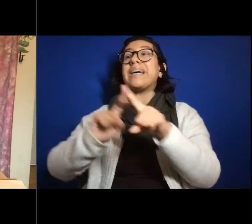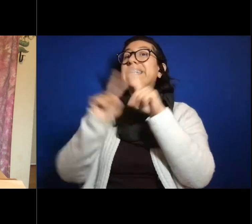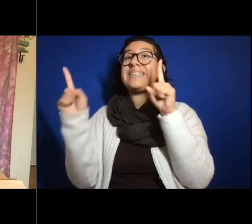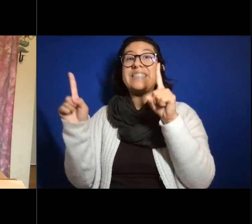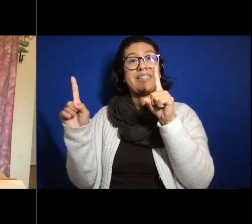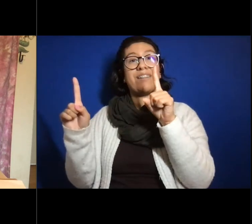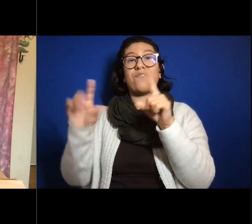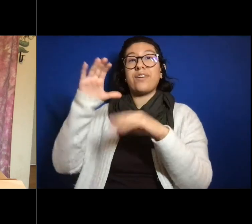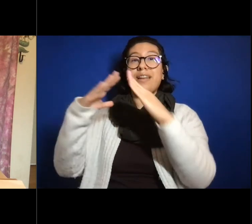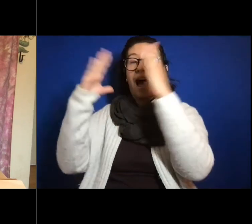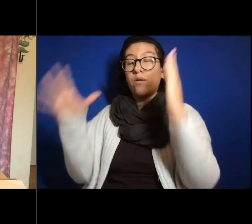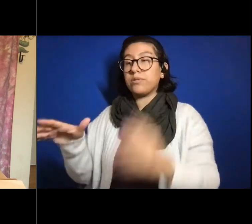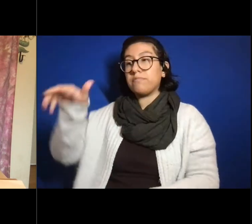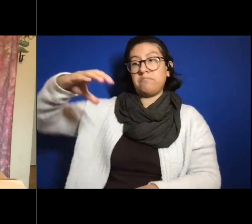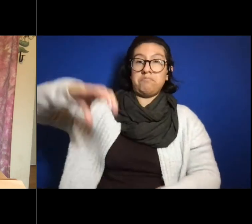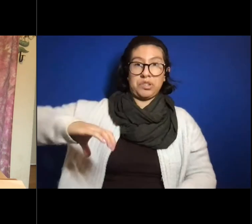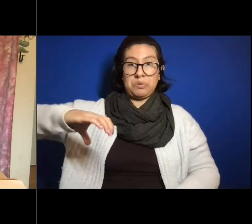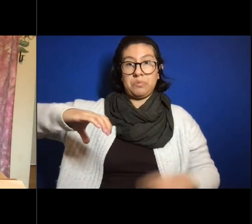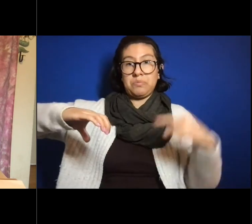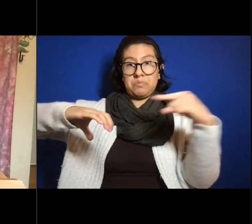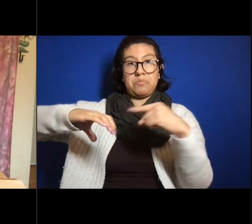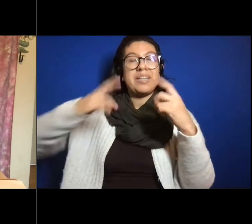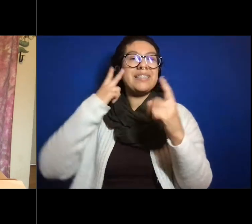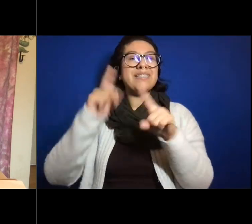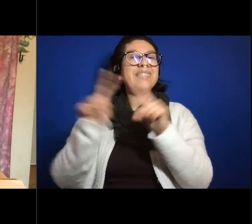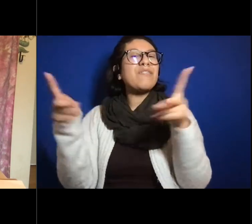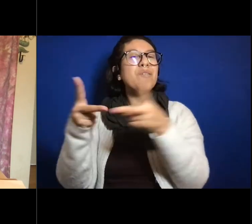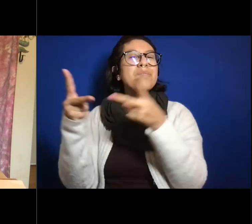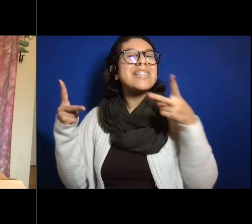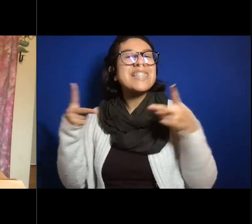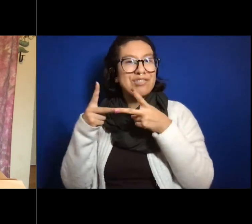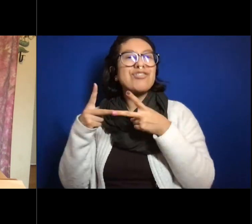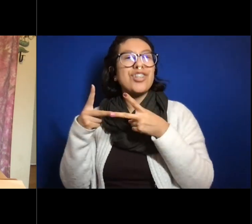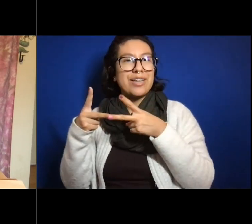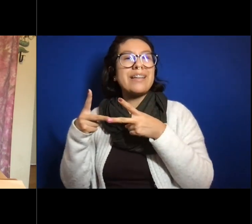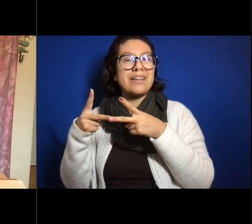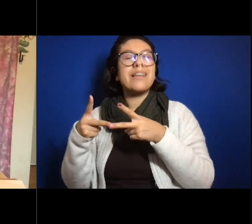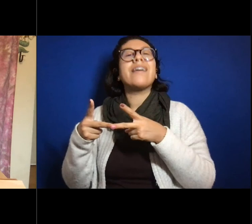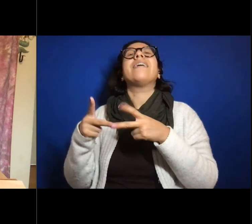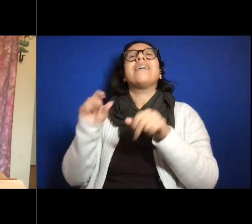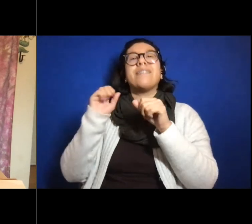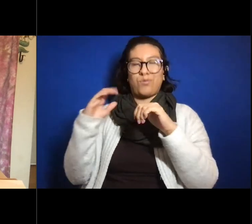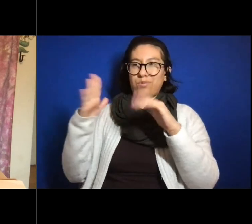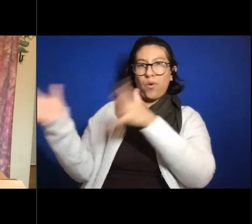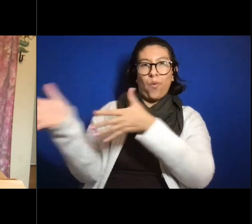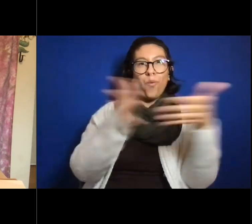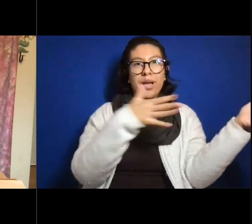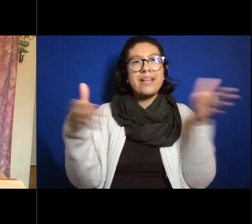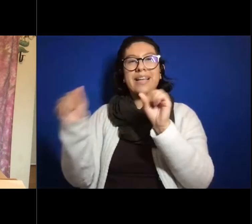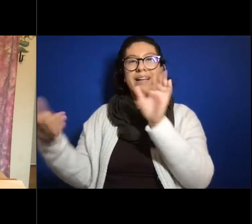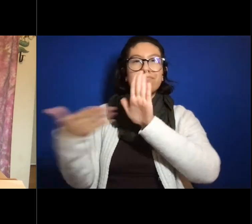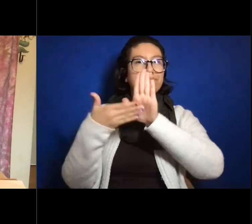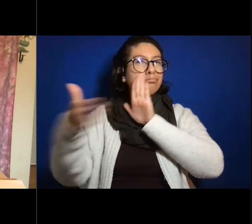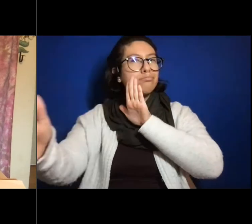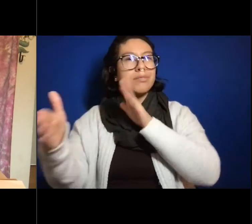So I like that idea of being able to, a windbreak we might call it I think. Okay, let's go ahead and turn the fan on